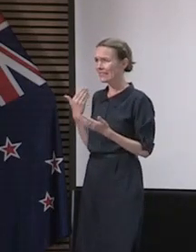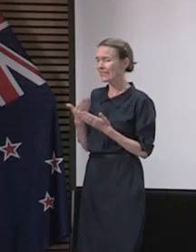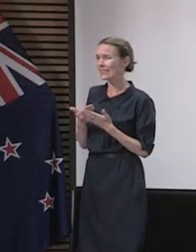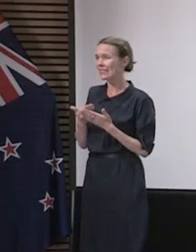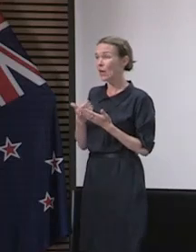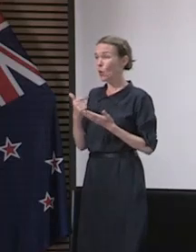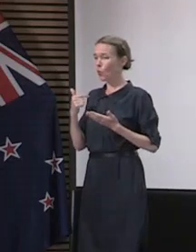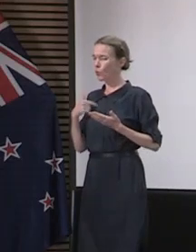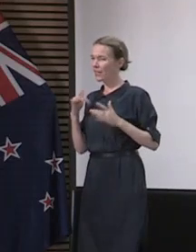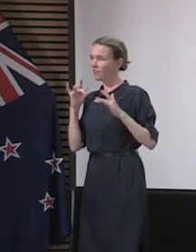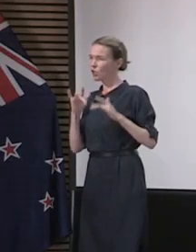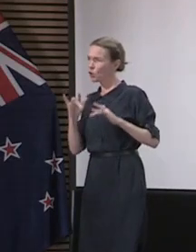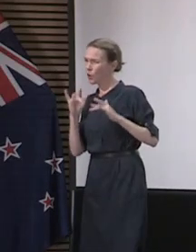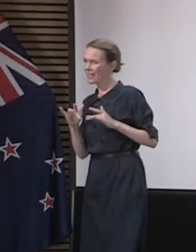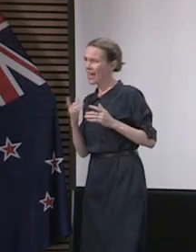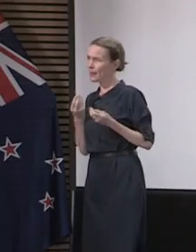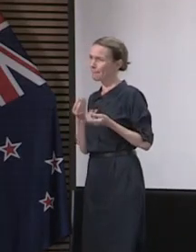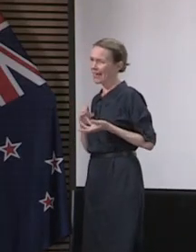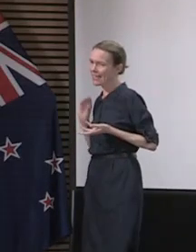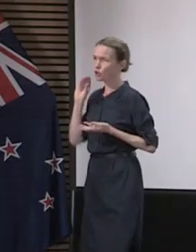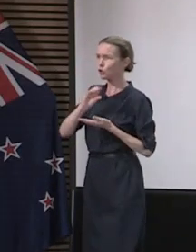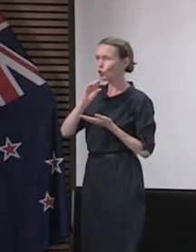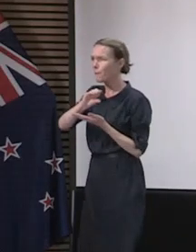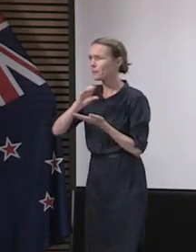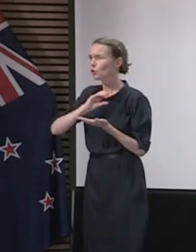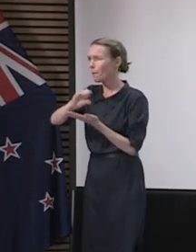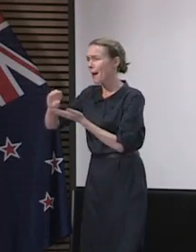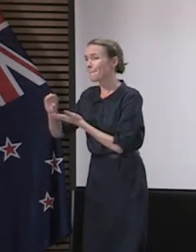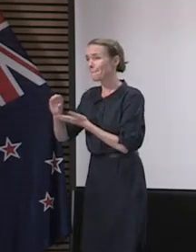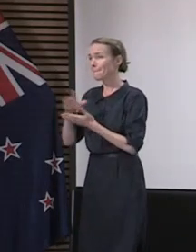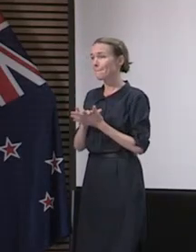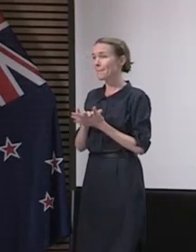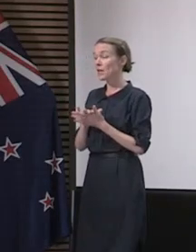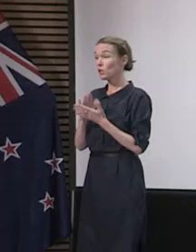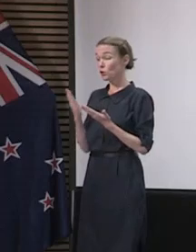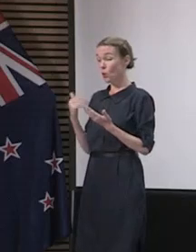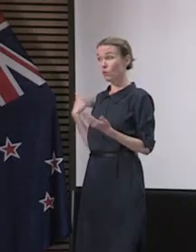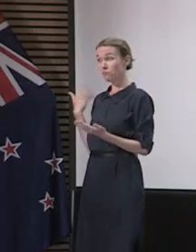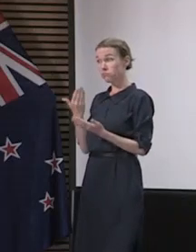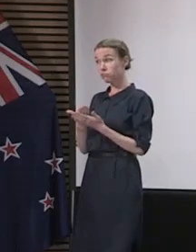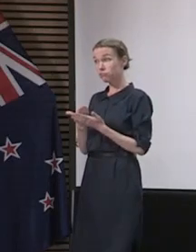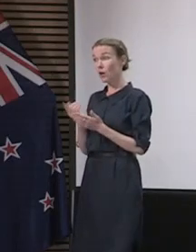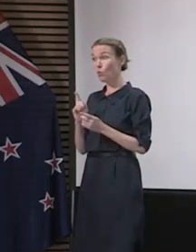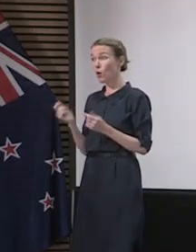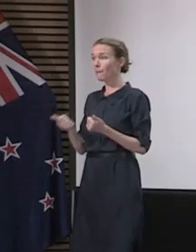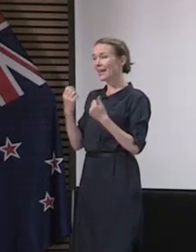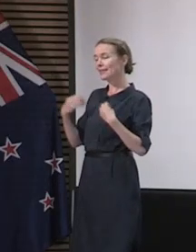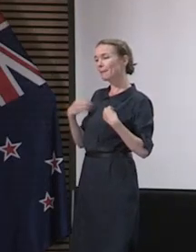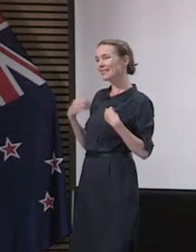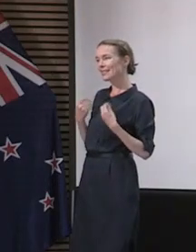revenue because there are businesses around the country who have lost revenue during